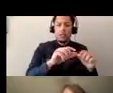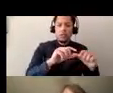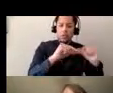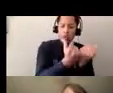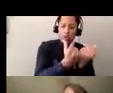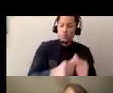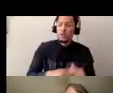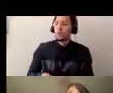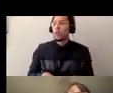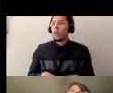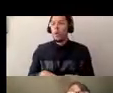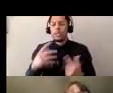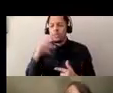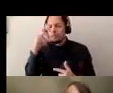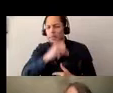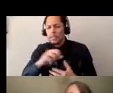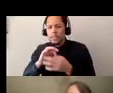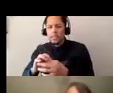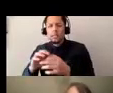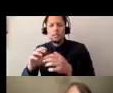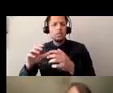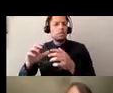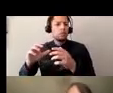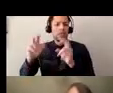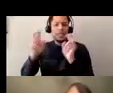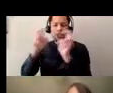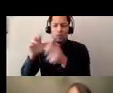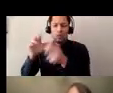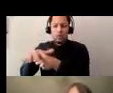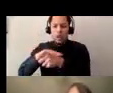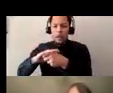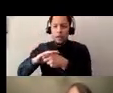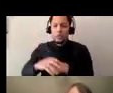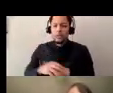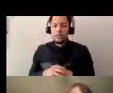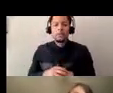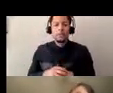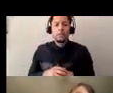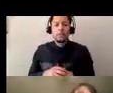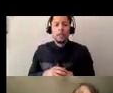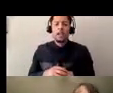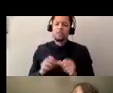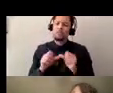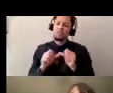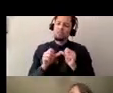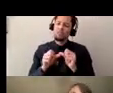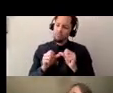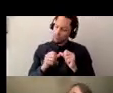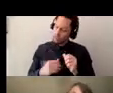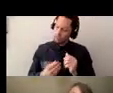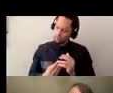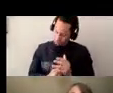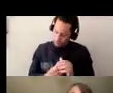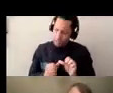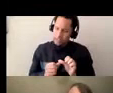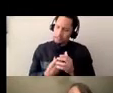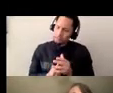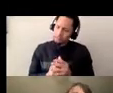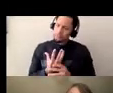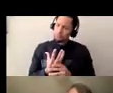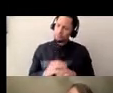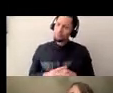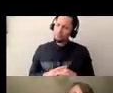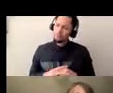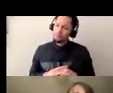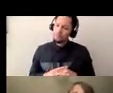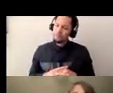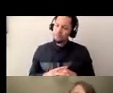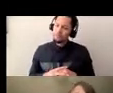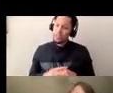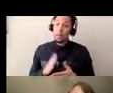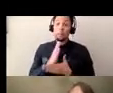And to continually improve and grow And part of that work requires what you do